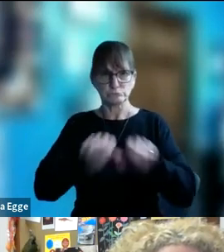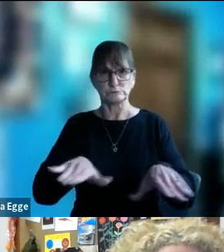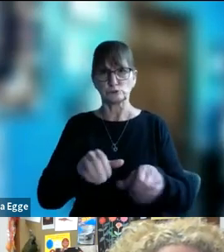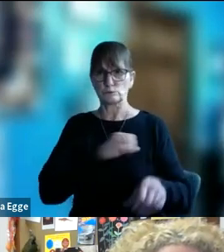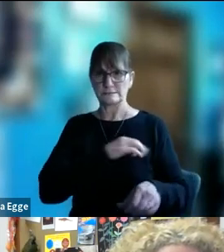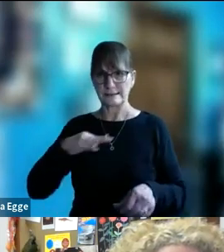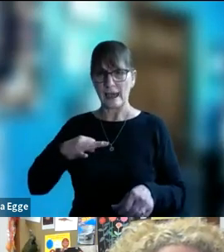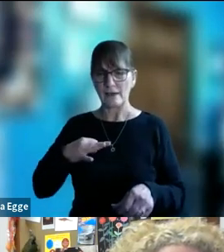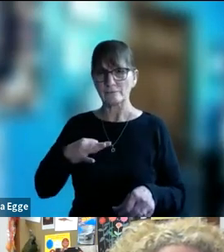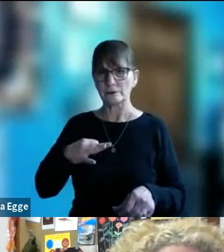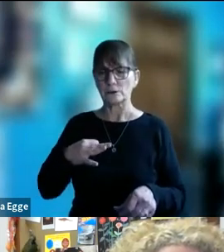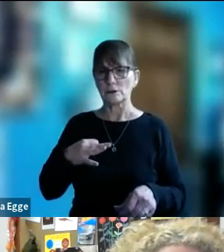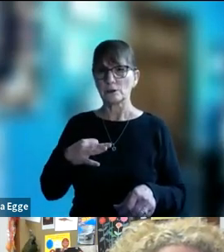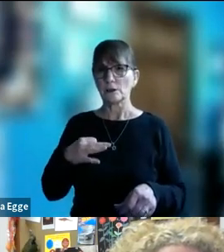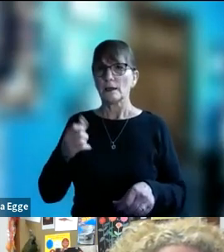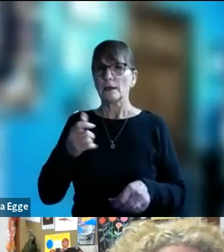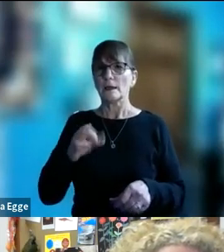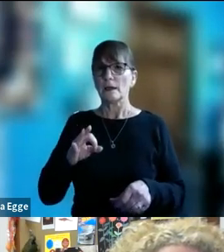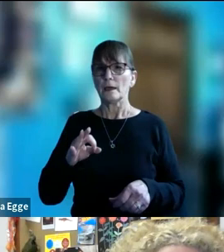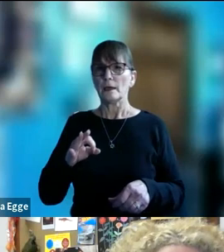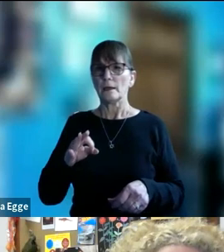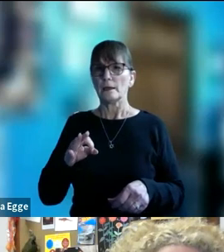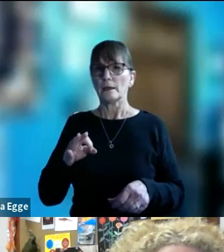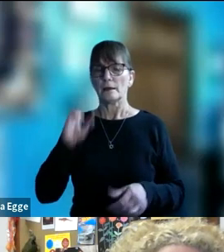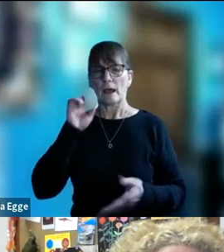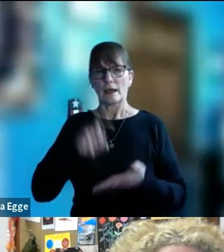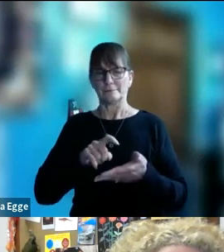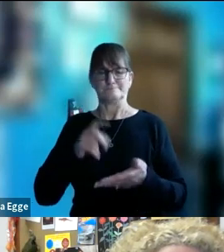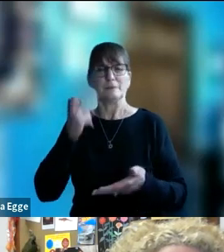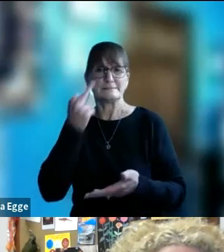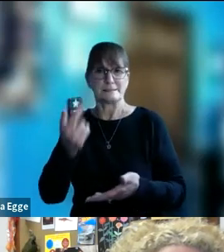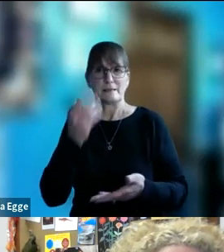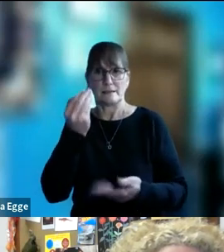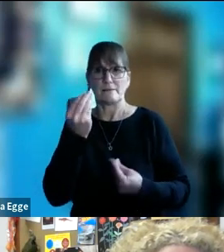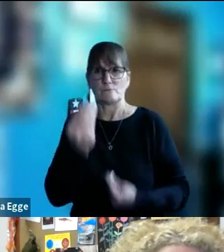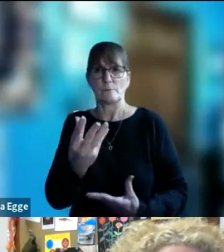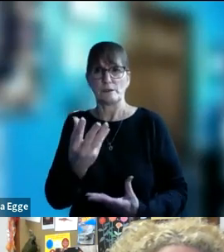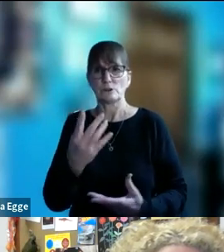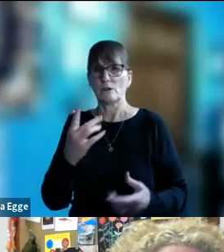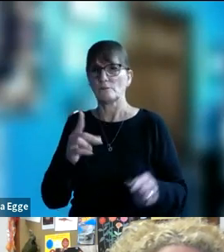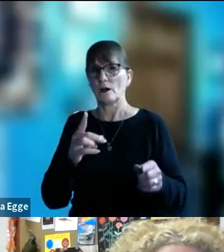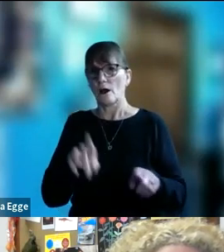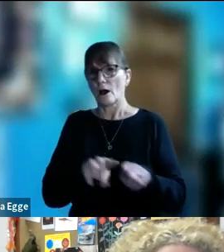and, you know, I see that information, but if I also see that you've included,